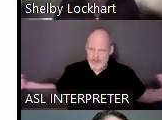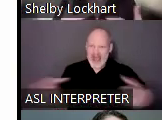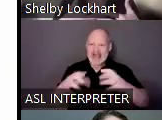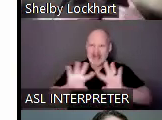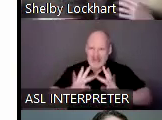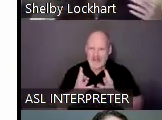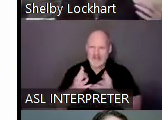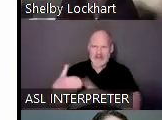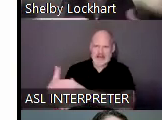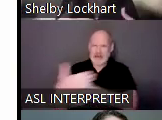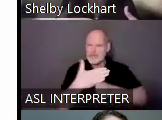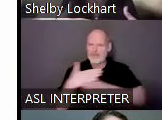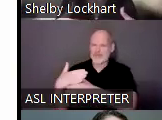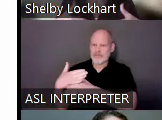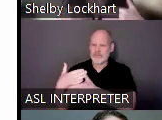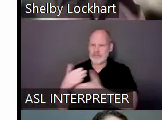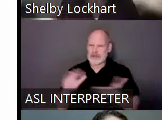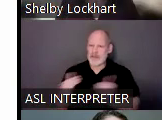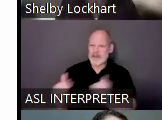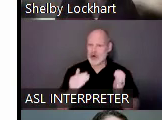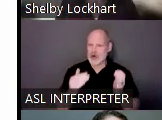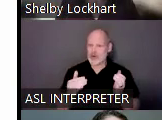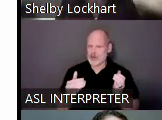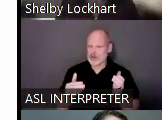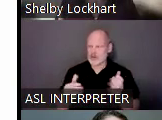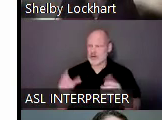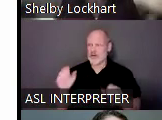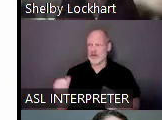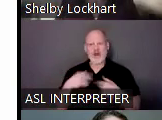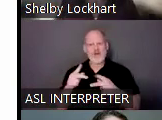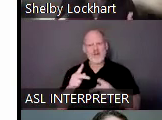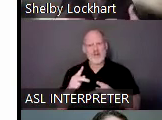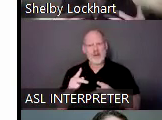collective effort and that buy-in. If we tell people what their data says or if we